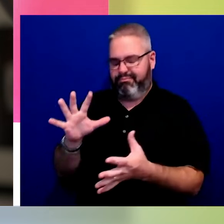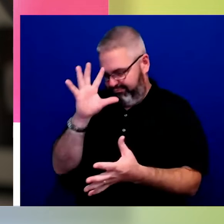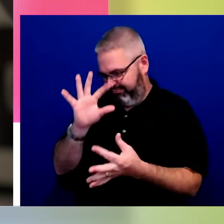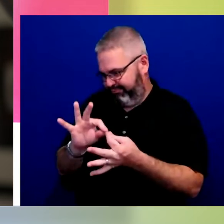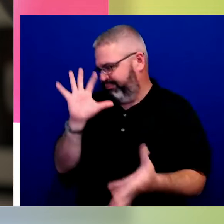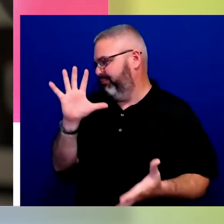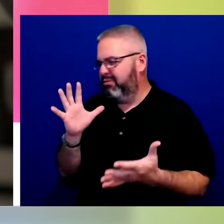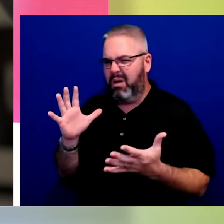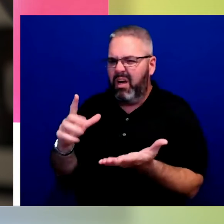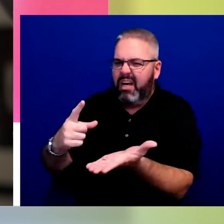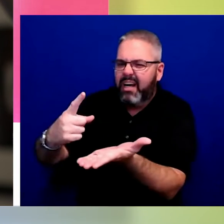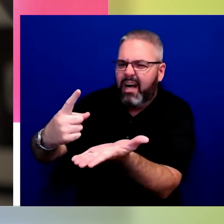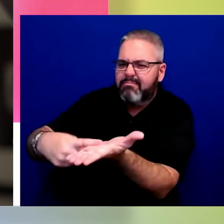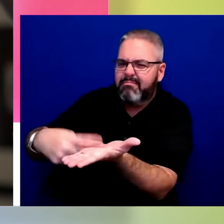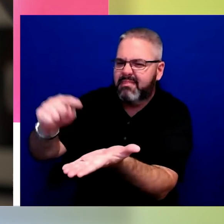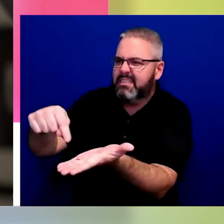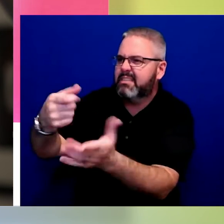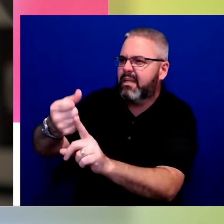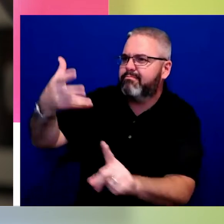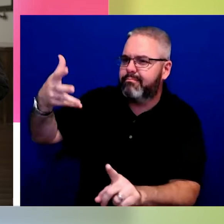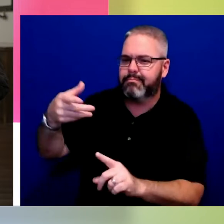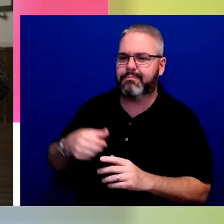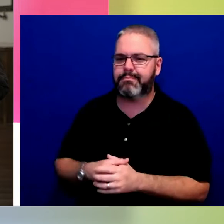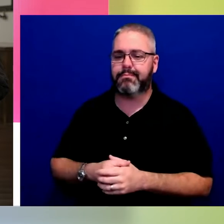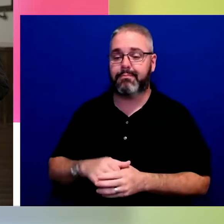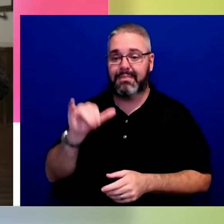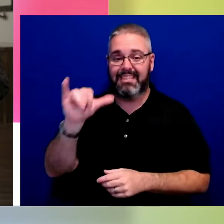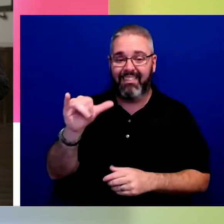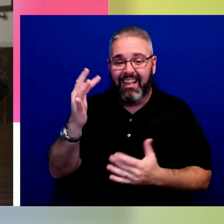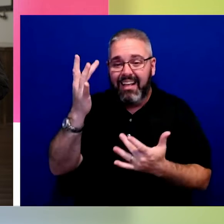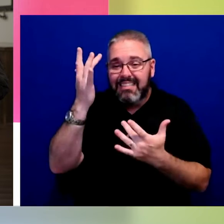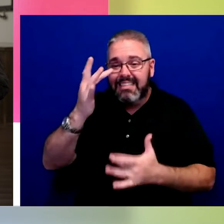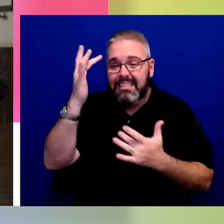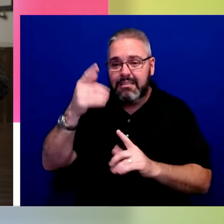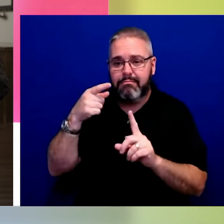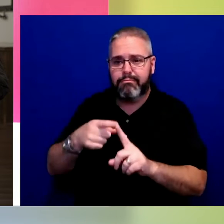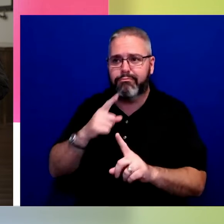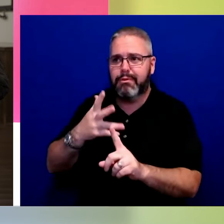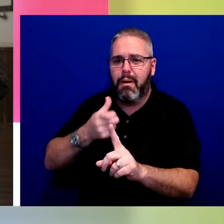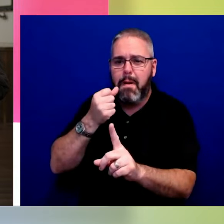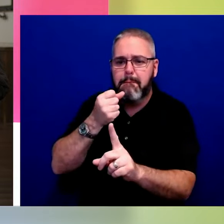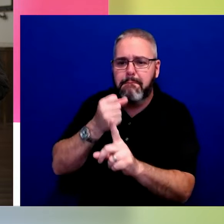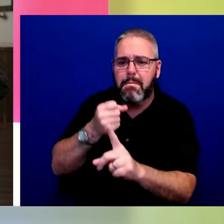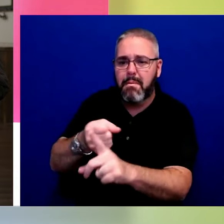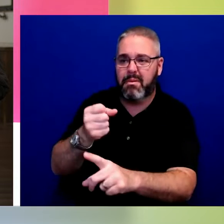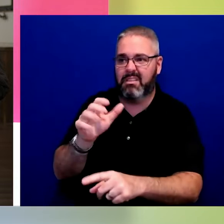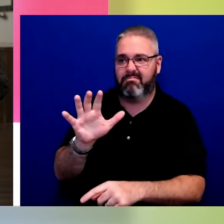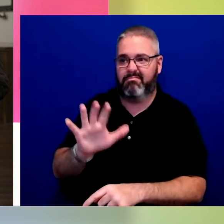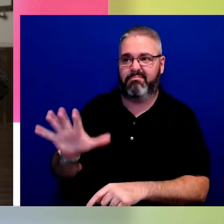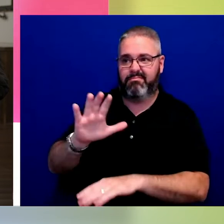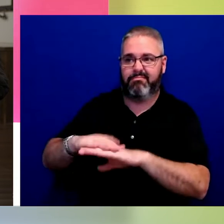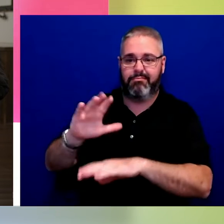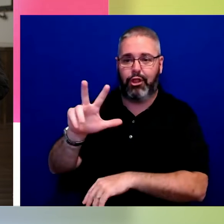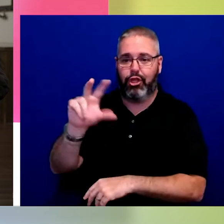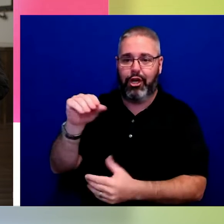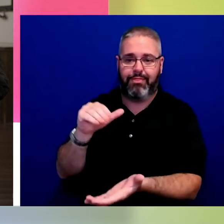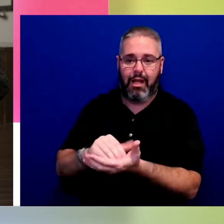It's a disease that impacts a growing number of people, at least 30,000 in the US alone. And we know a lot more around the world,